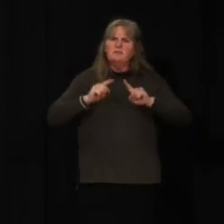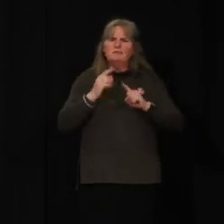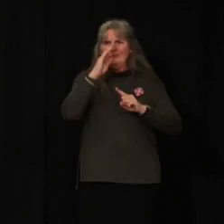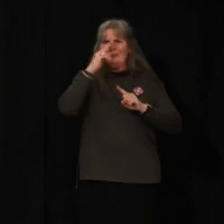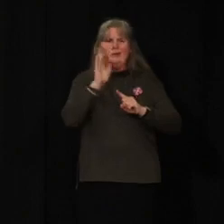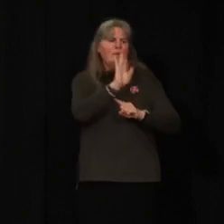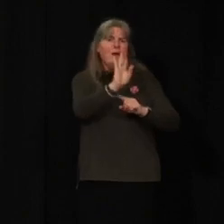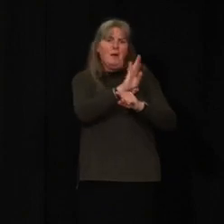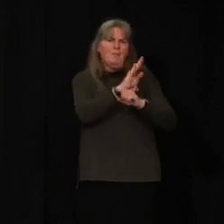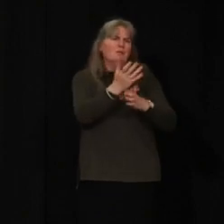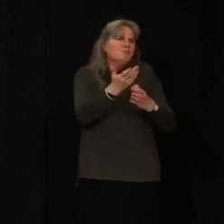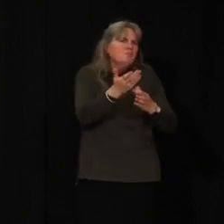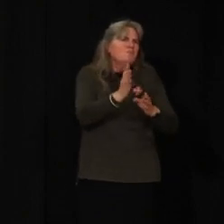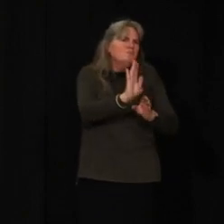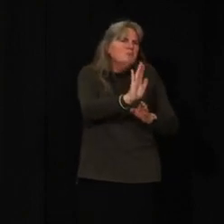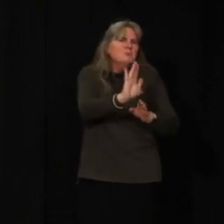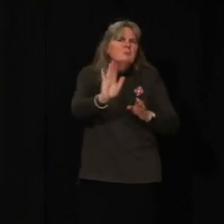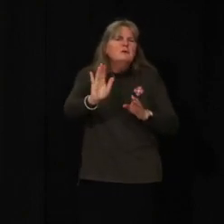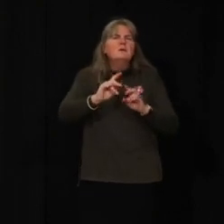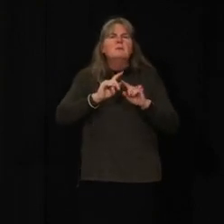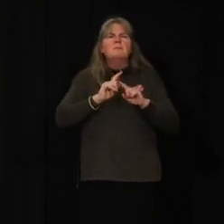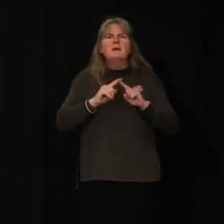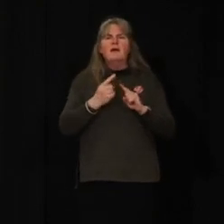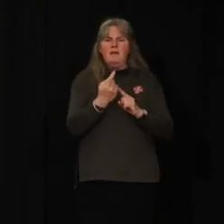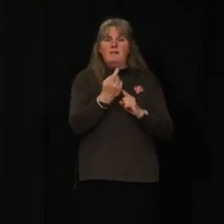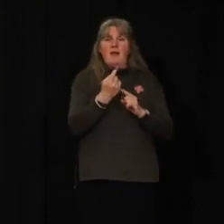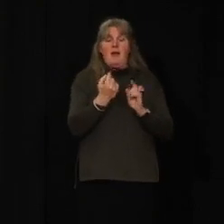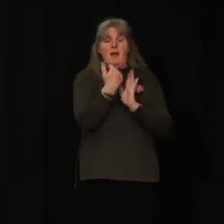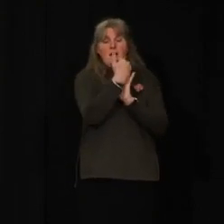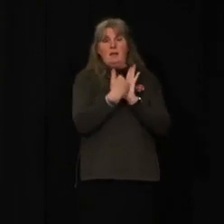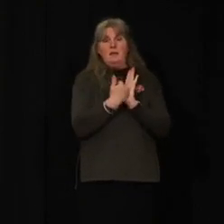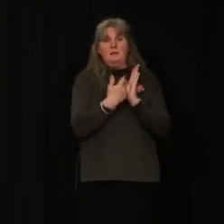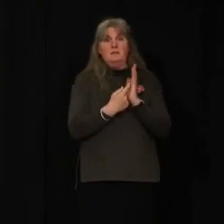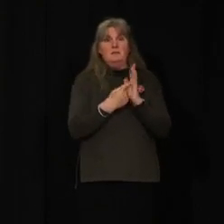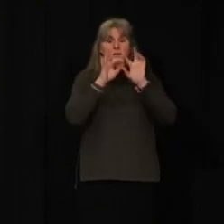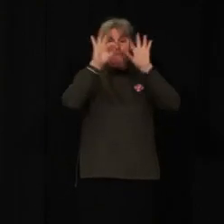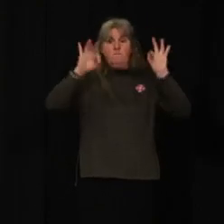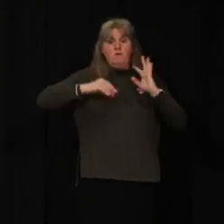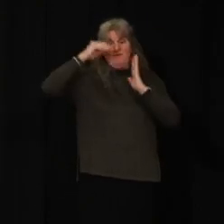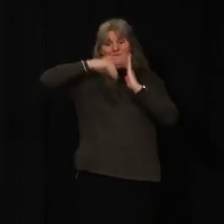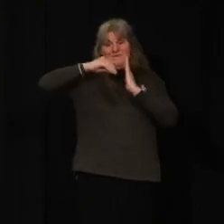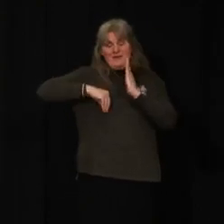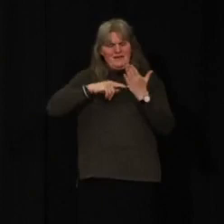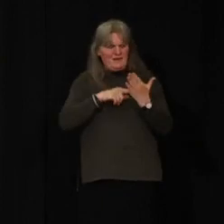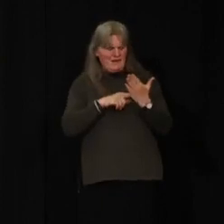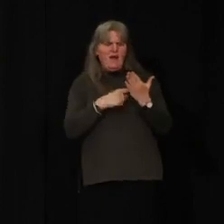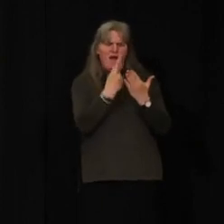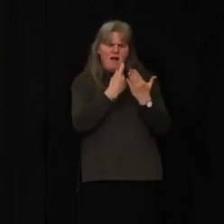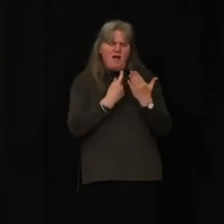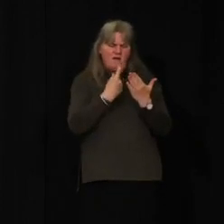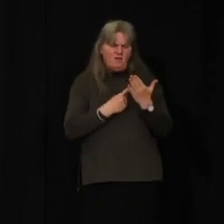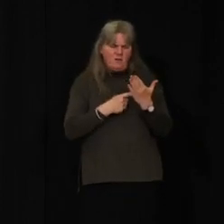for the most part, a lot of the questions will be answered in those guidelines. And as we get down into the next